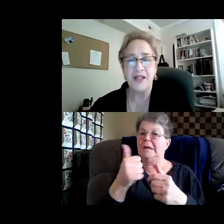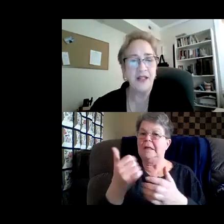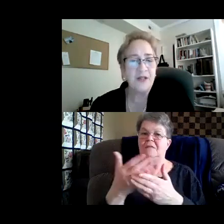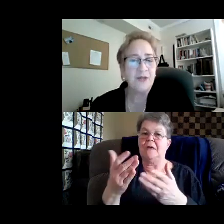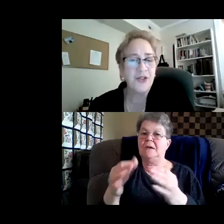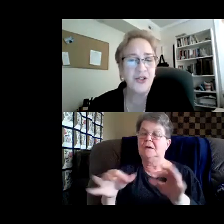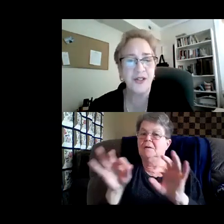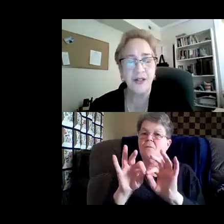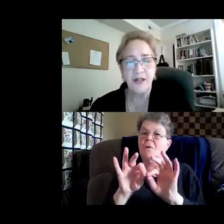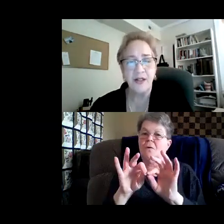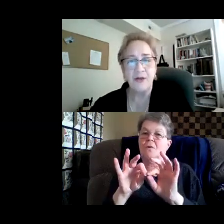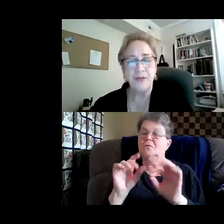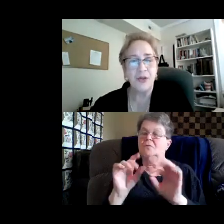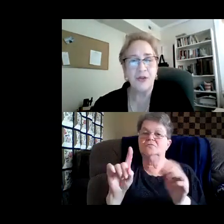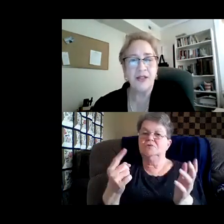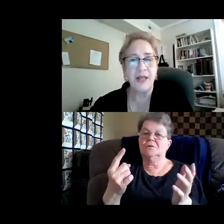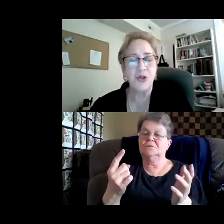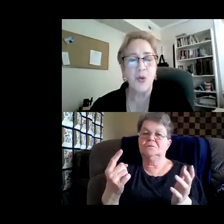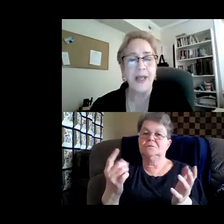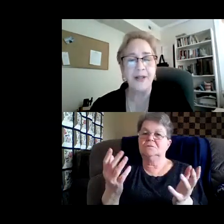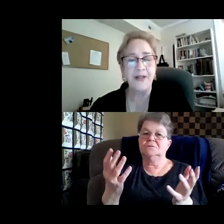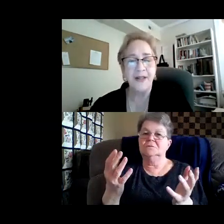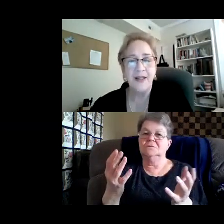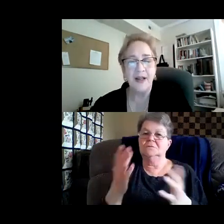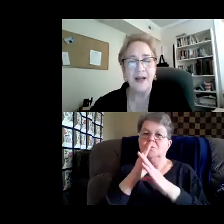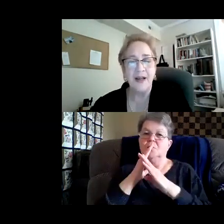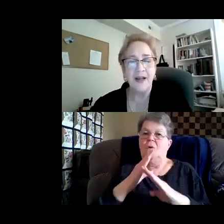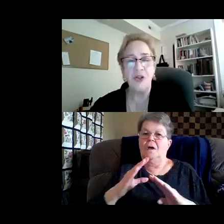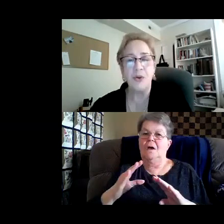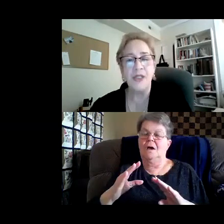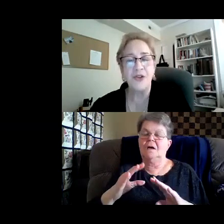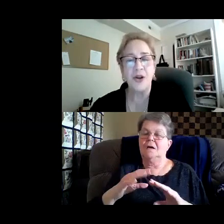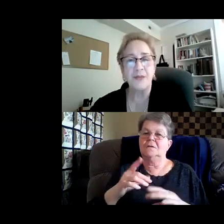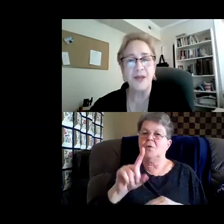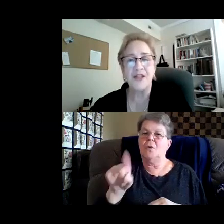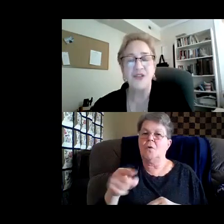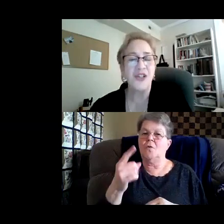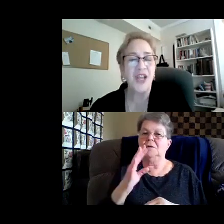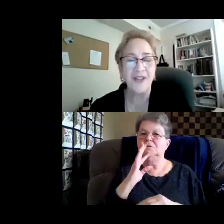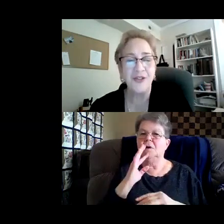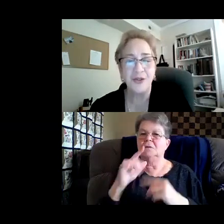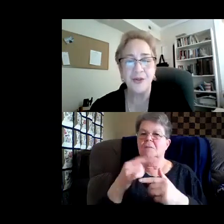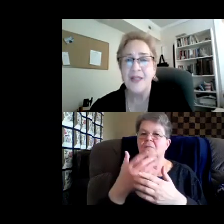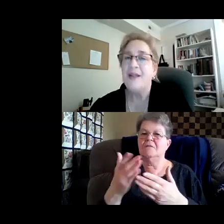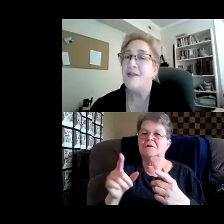that it was just, you know, kept quiet. And you only talked about things when you had to,